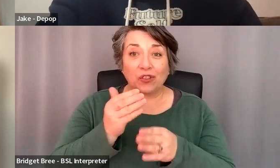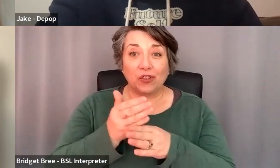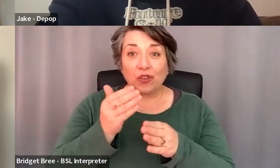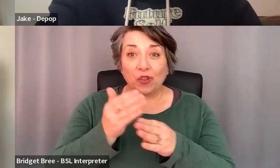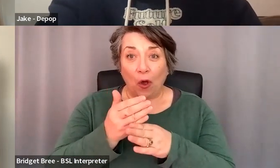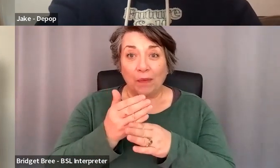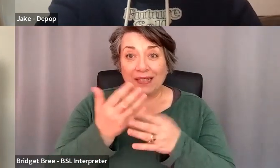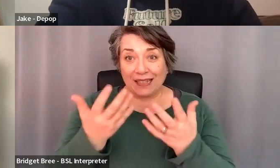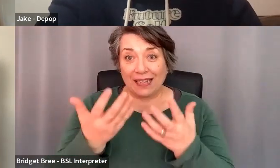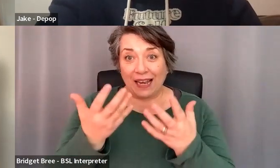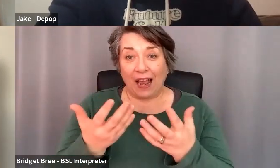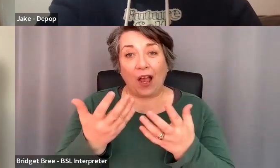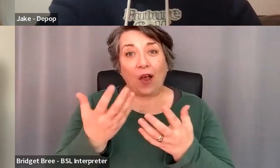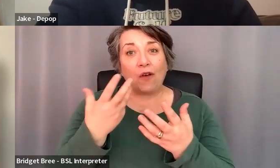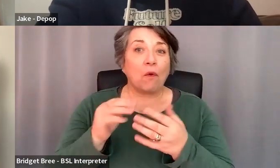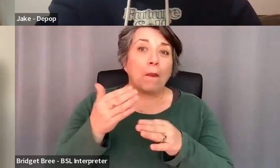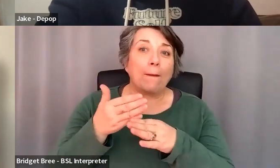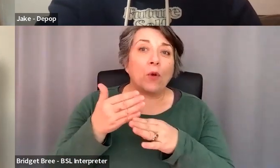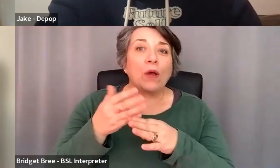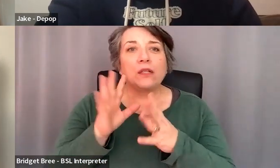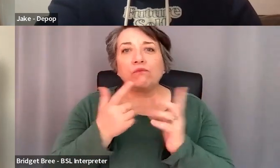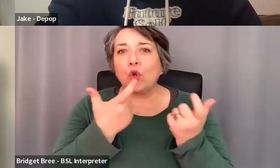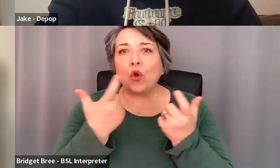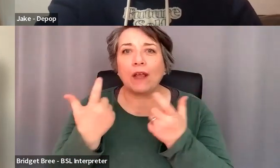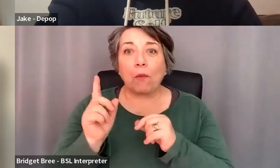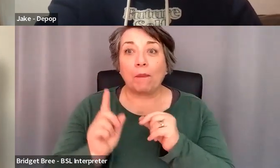looking for people just like you to join them. We have over 20,000 jobs live on the board now from inclusive emproducers looking for people Luke you to join them.